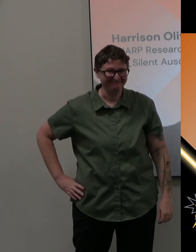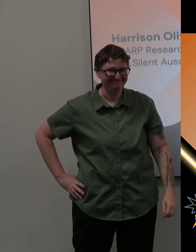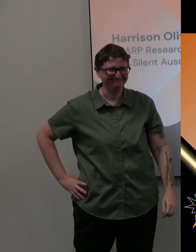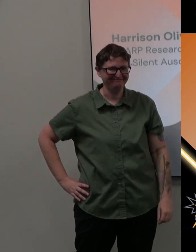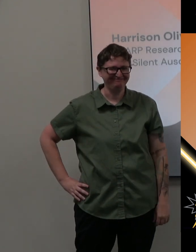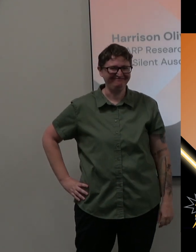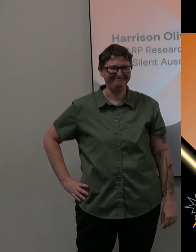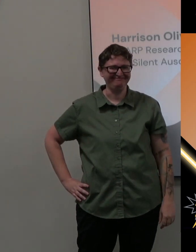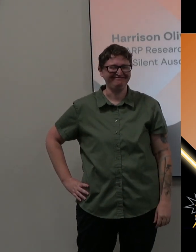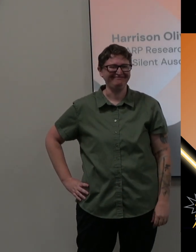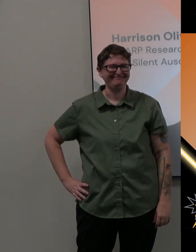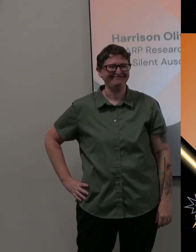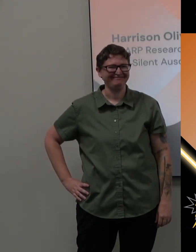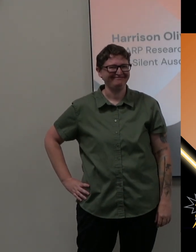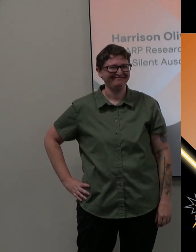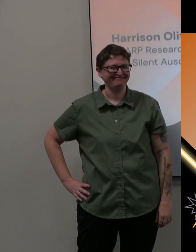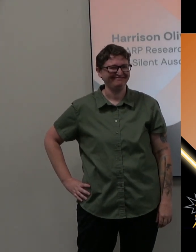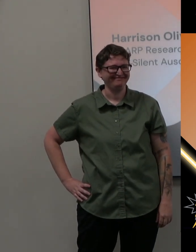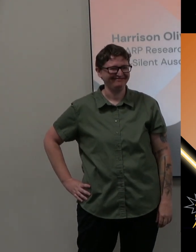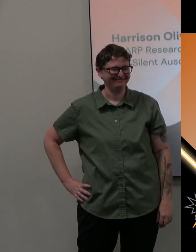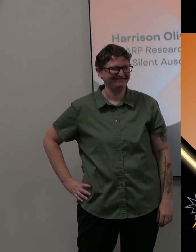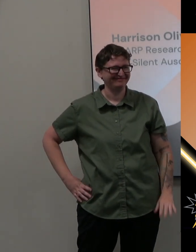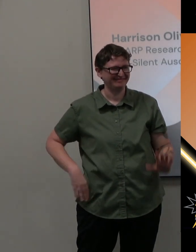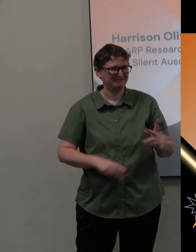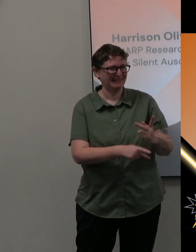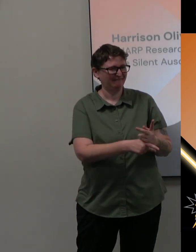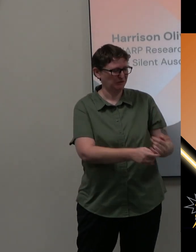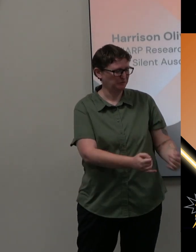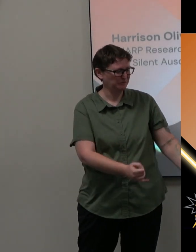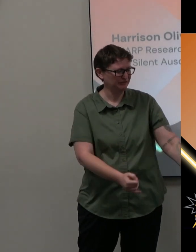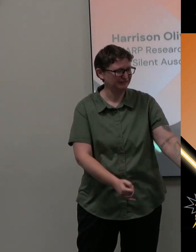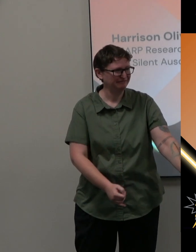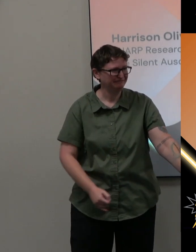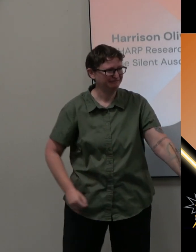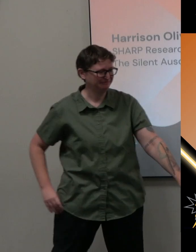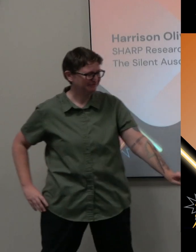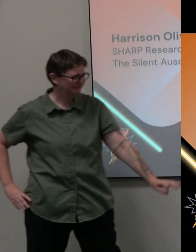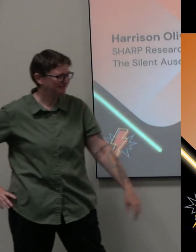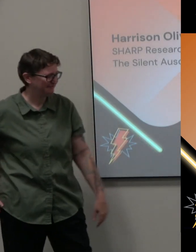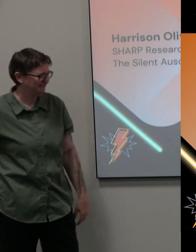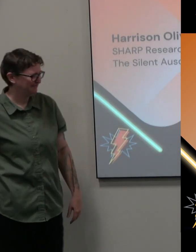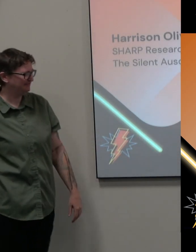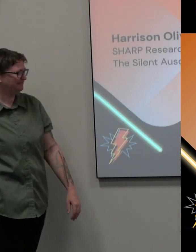Be careful of the cord here on the ground.